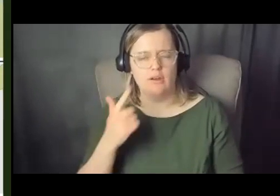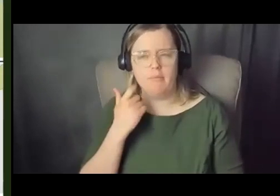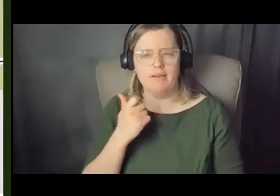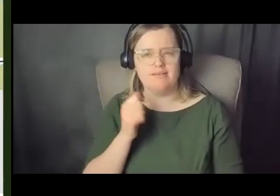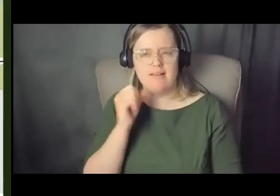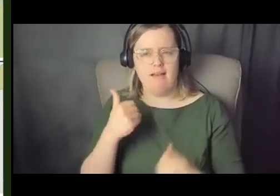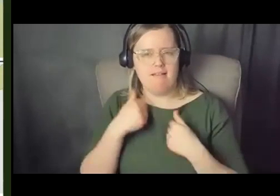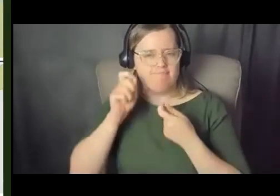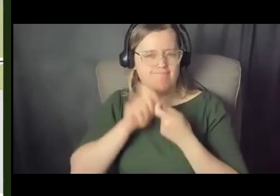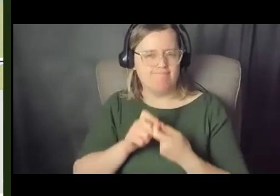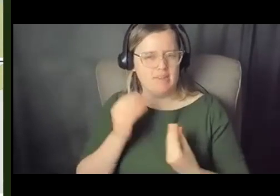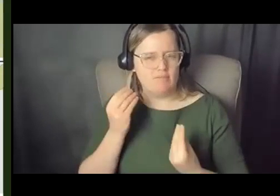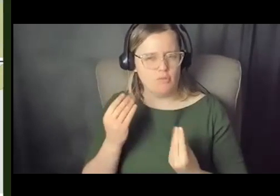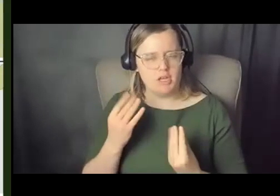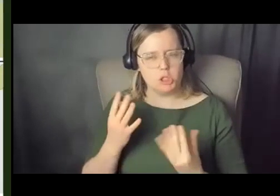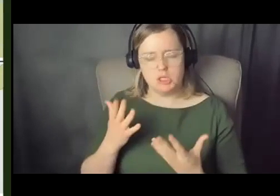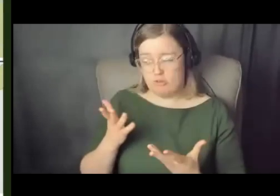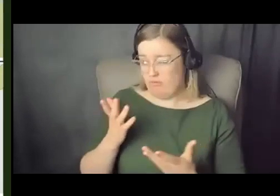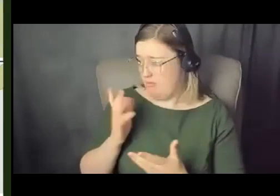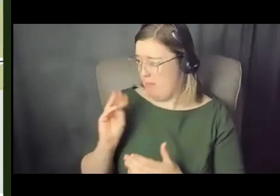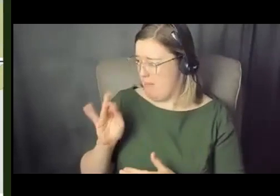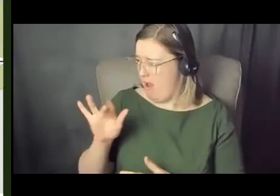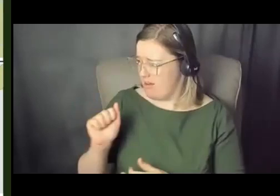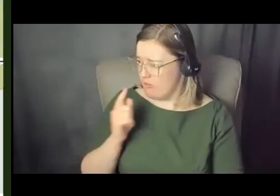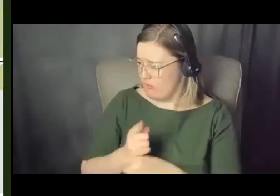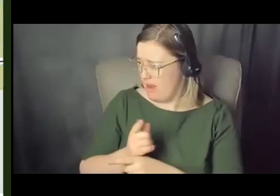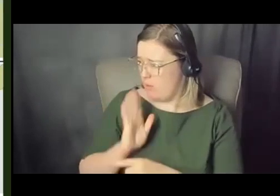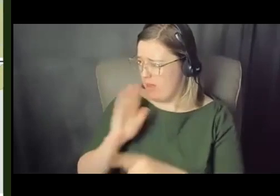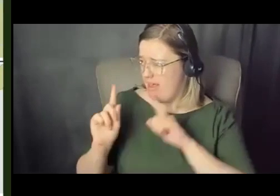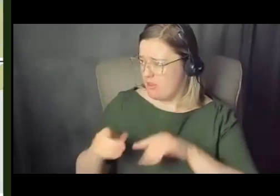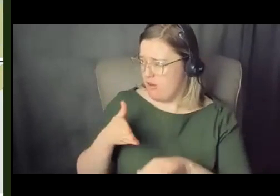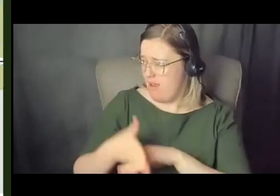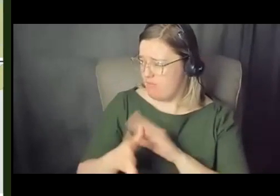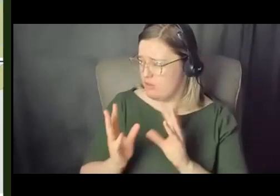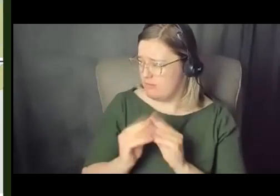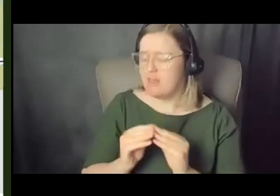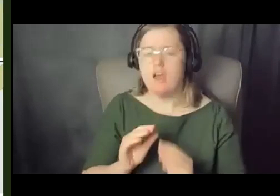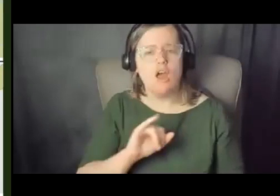specifics, Monica, does that sound right, we'll answer this after the meeting?